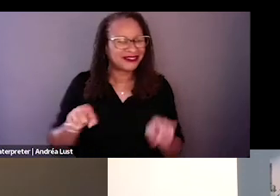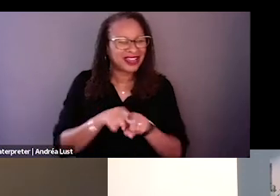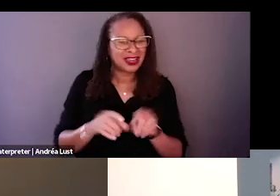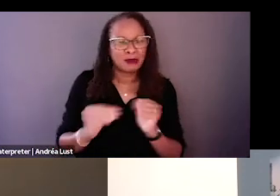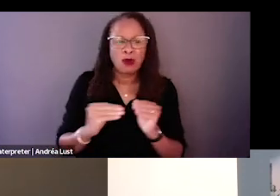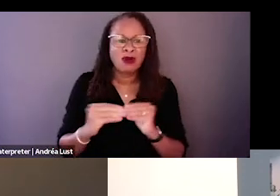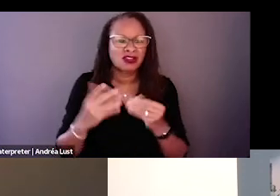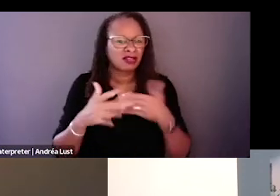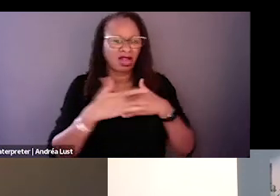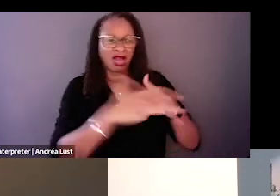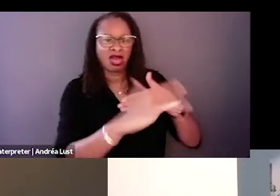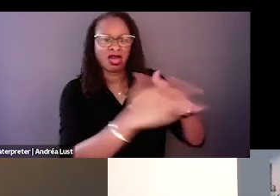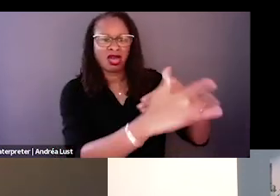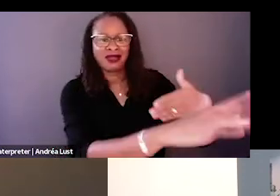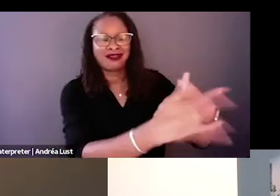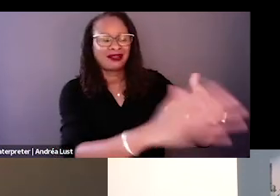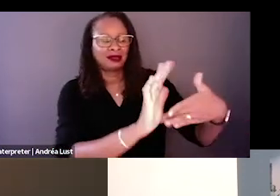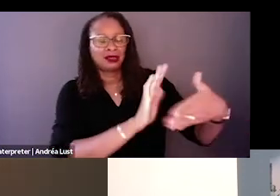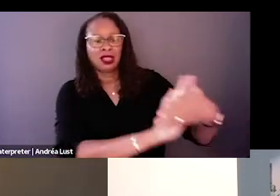At the same time, it's very frustrating.